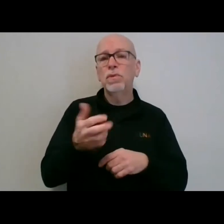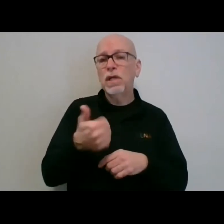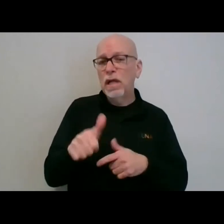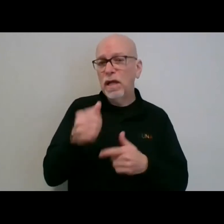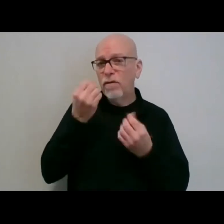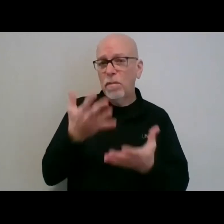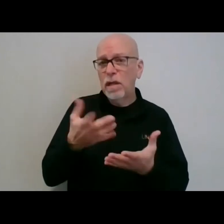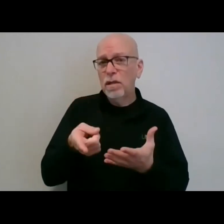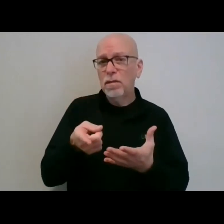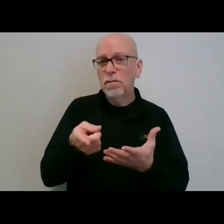that Una presented today?